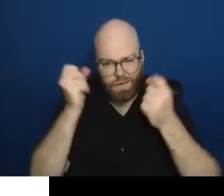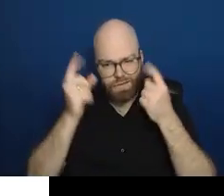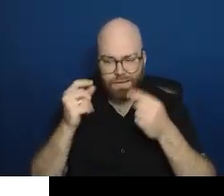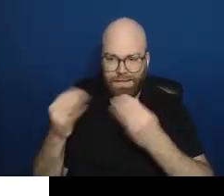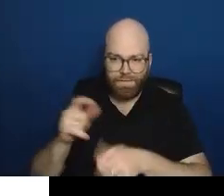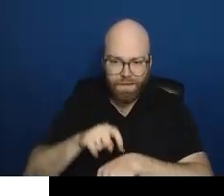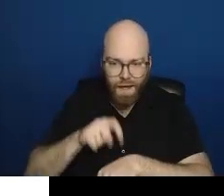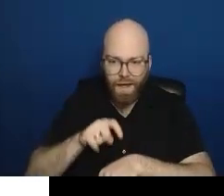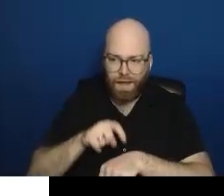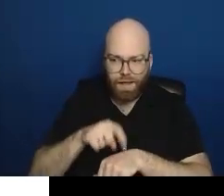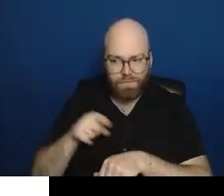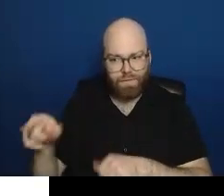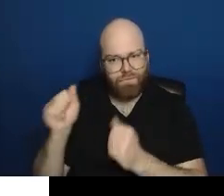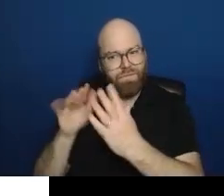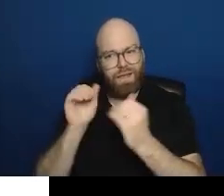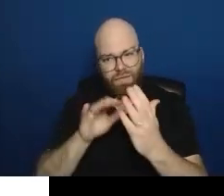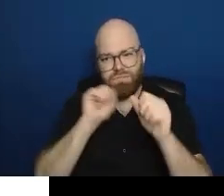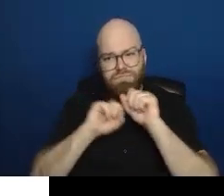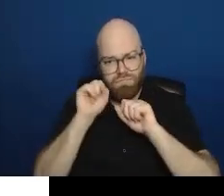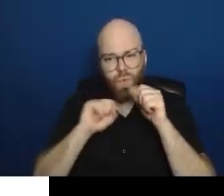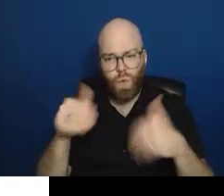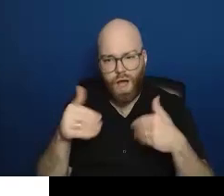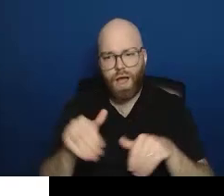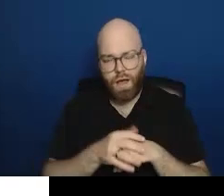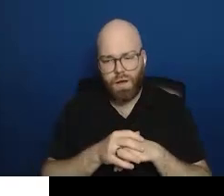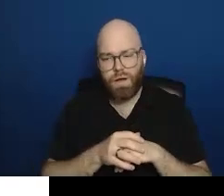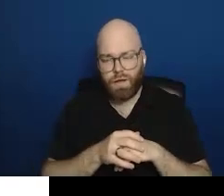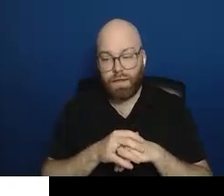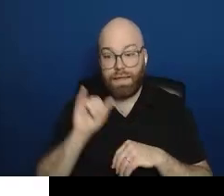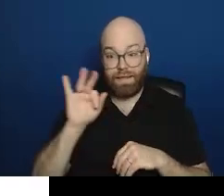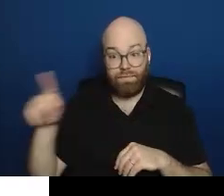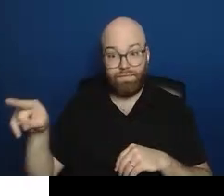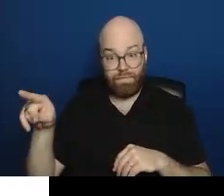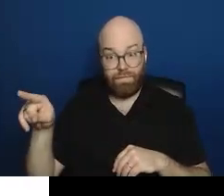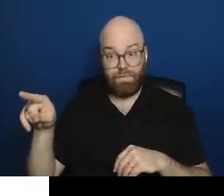and, providing that, you know, if they do open up, providing that,